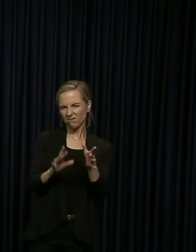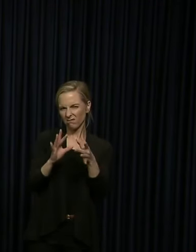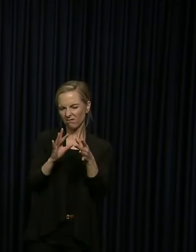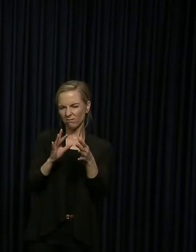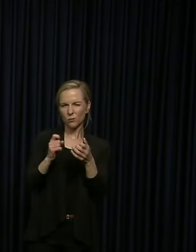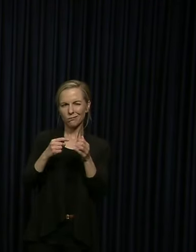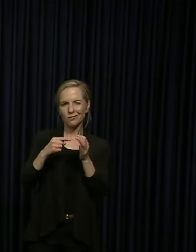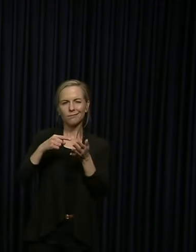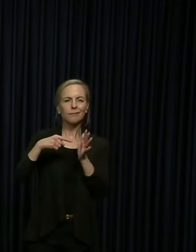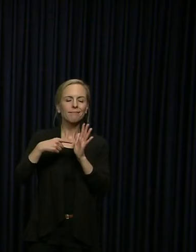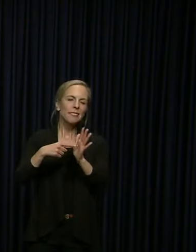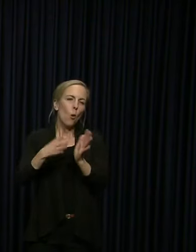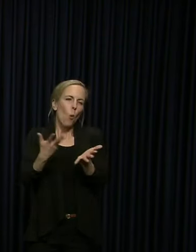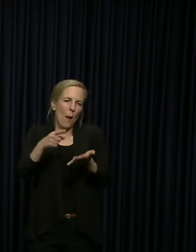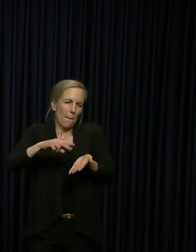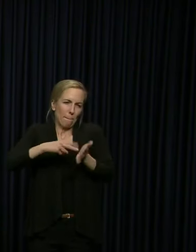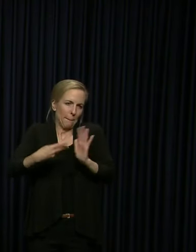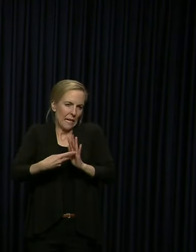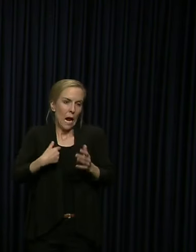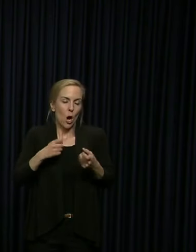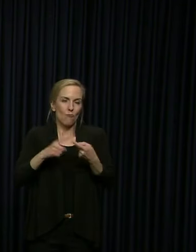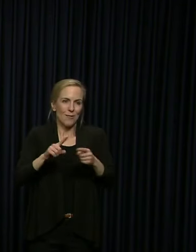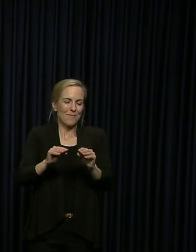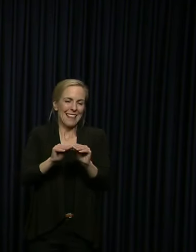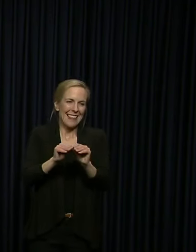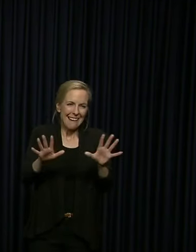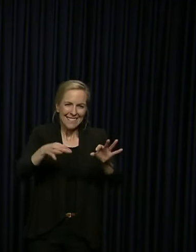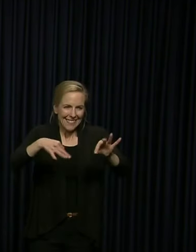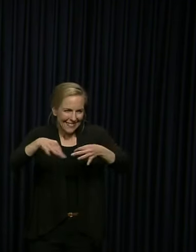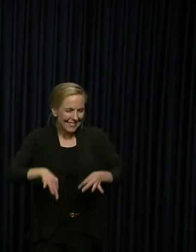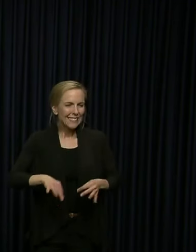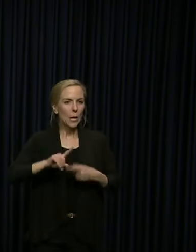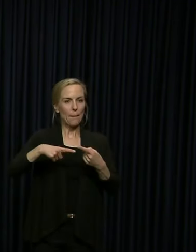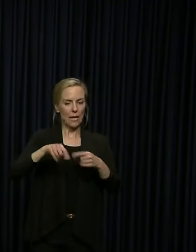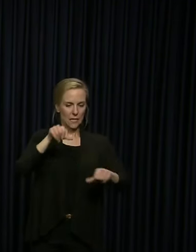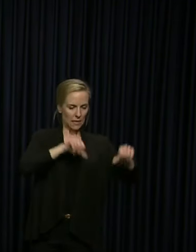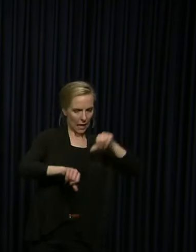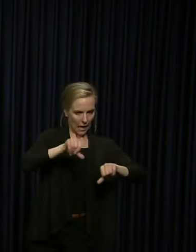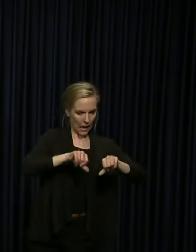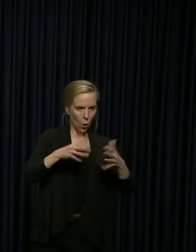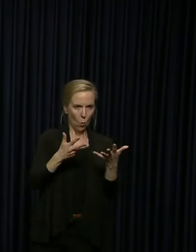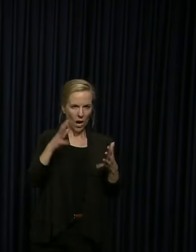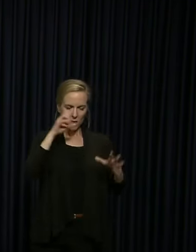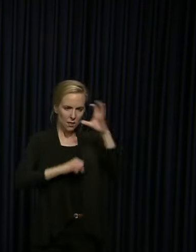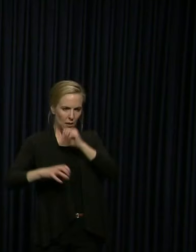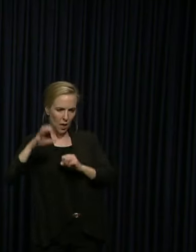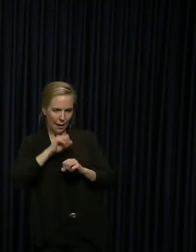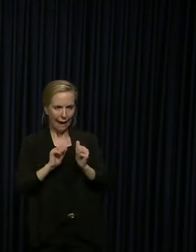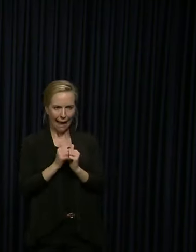THE BOTTOM HERE, AND THIS IS ONE OF THOSE TIMES, AND WE SHOULD CELEBRATE AS KENTUCKY. WE FACE A LOT OF PUBLIC HEALTH